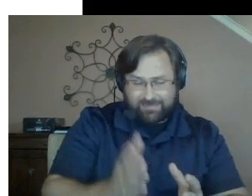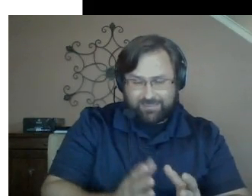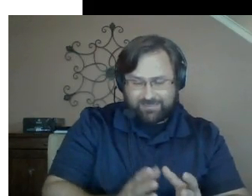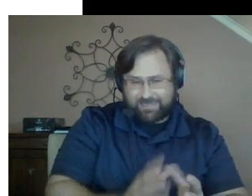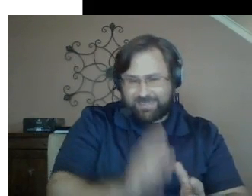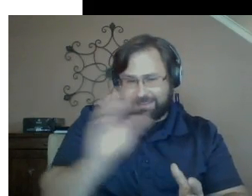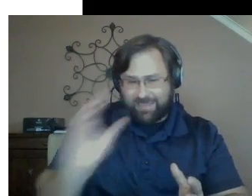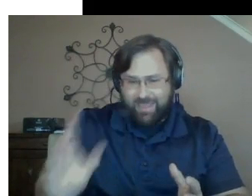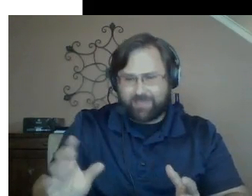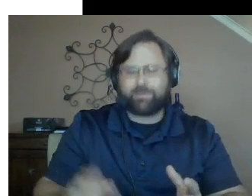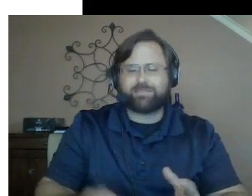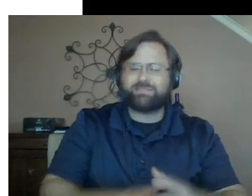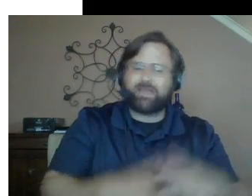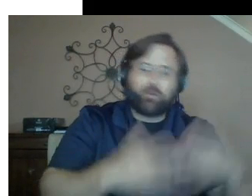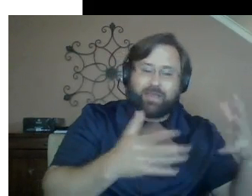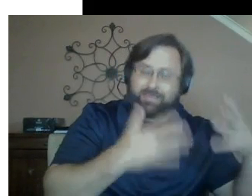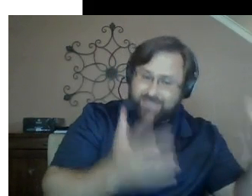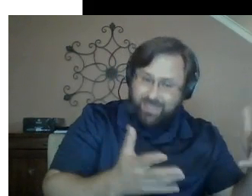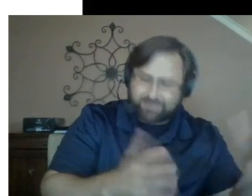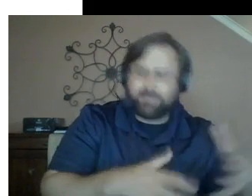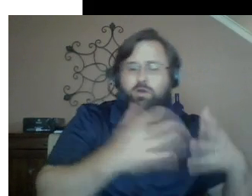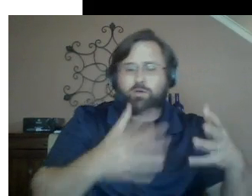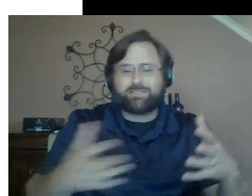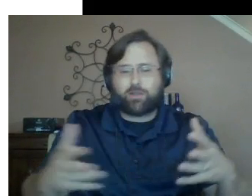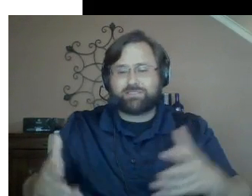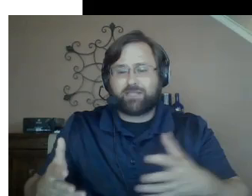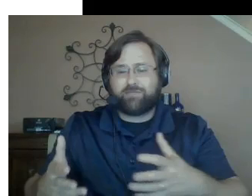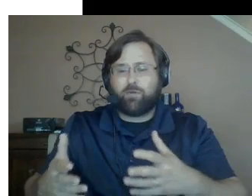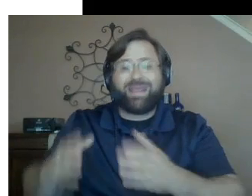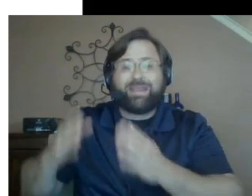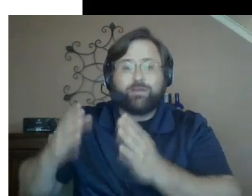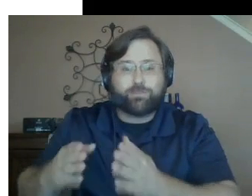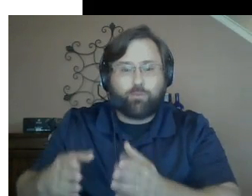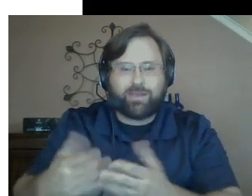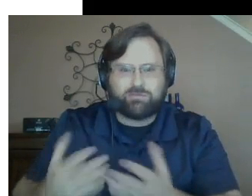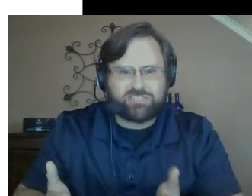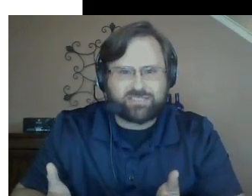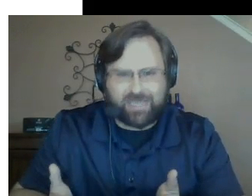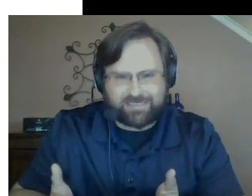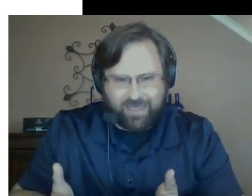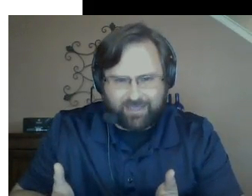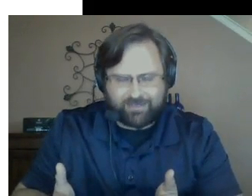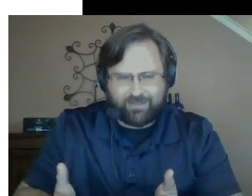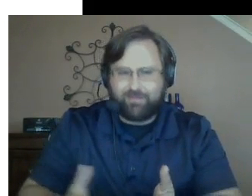as in this sentence at the end because I'm saying okay the test well I started to study for it and here's the point it was just last night